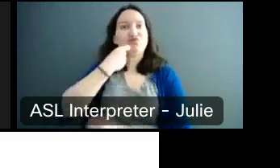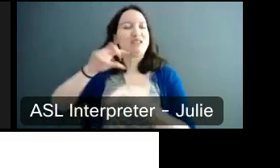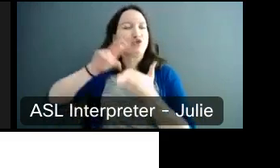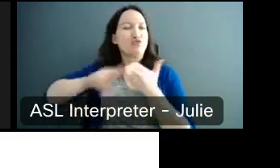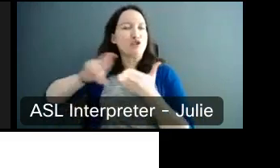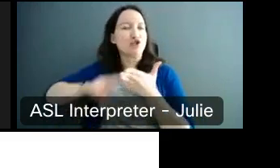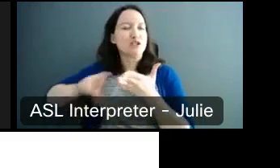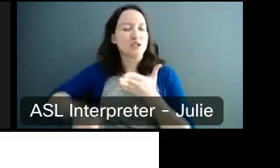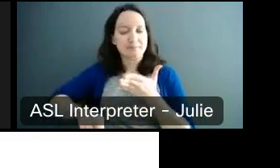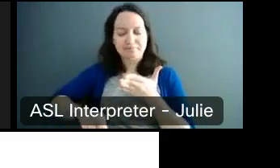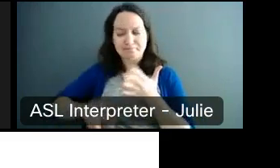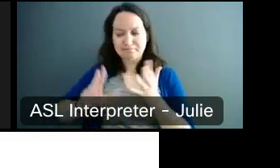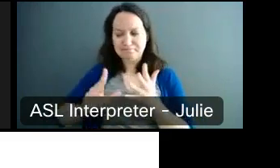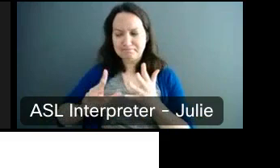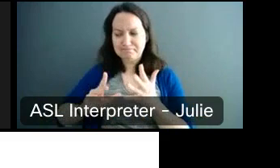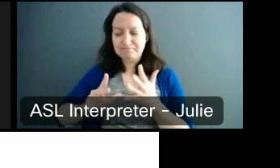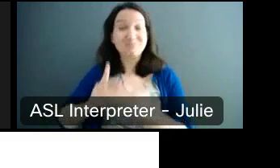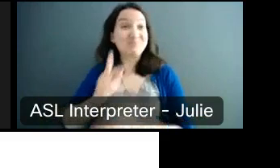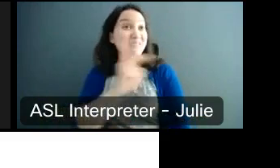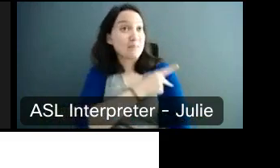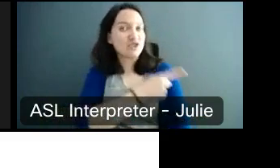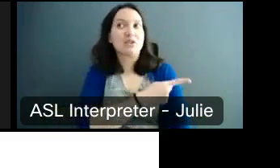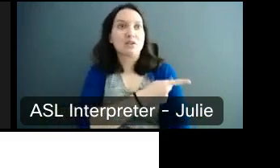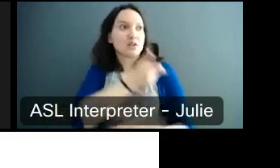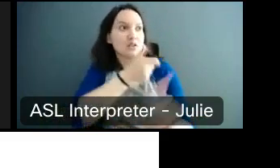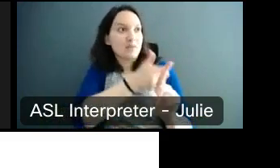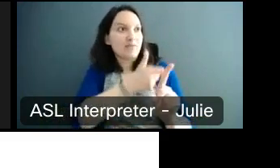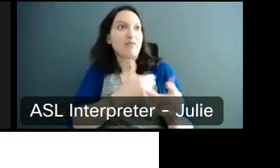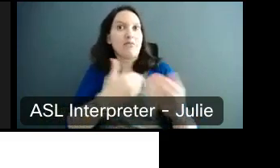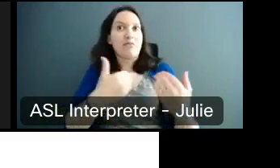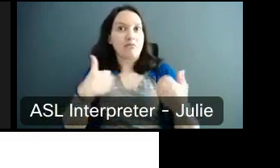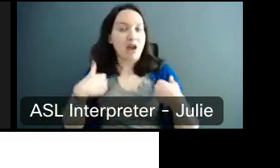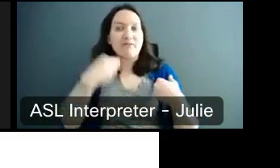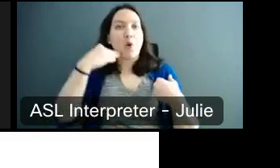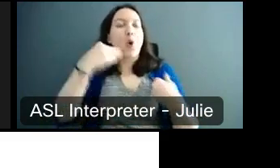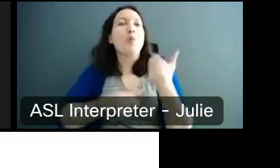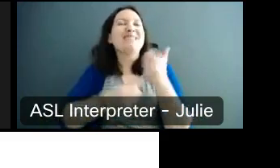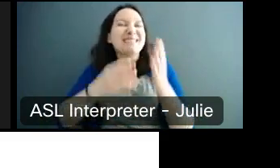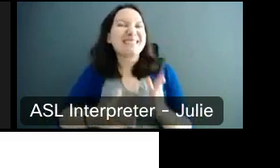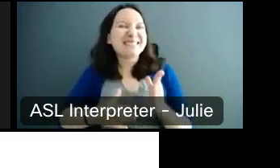Fact that a patient has a home attendant, puts them already at much higher risk.